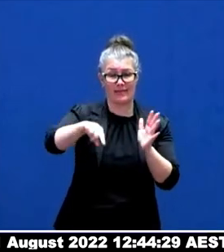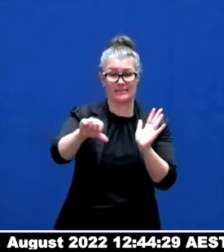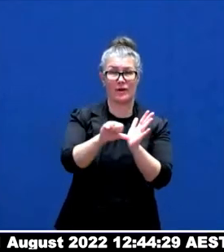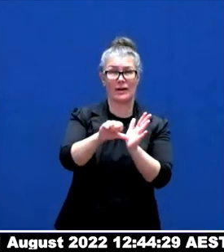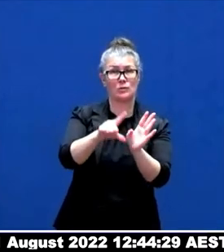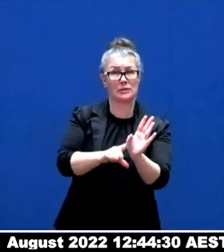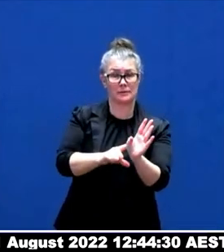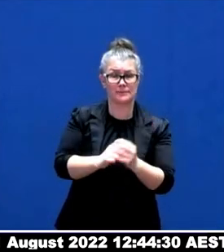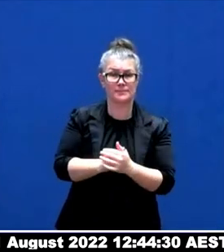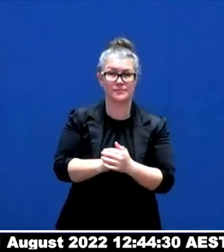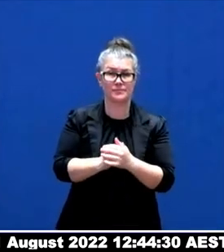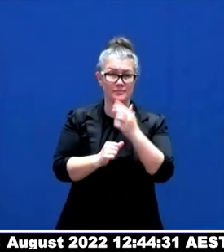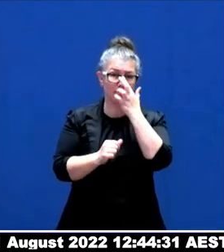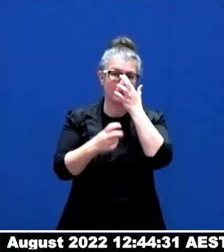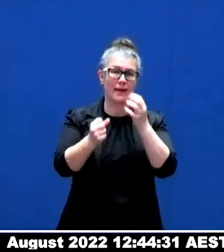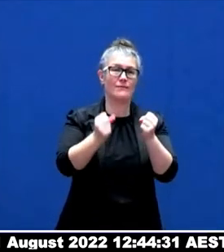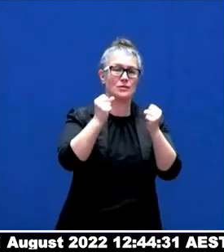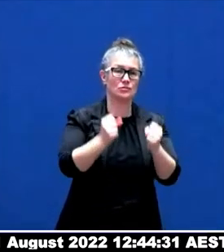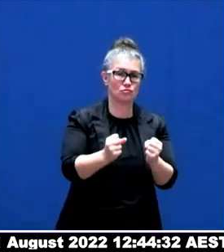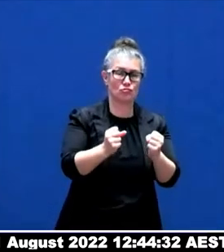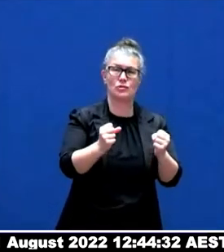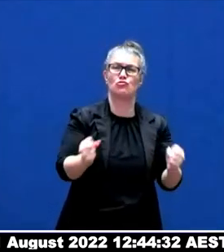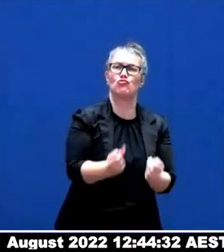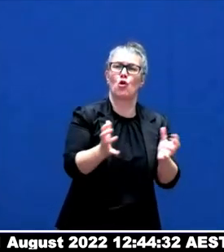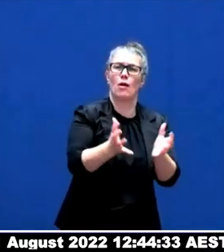the Stronger Communities Cluster, in which the Department of Community and Justice sits,